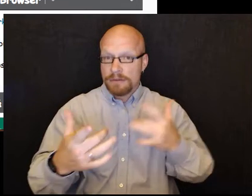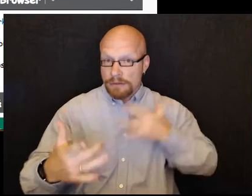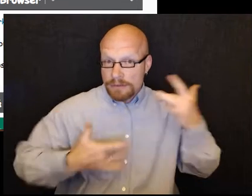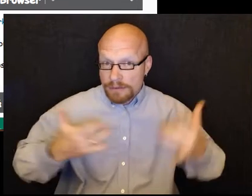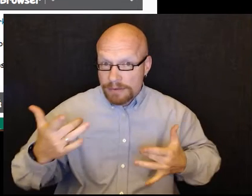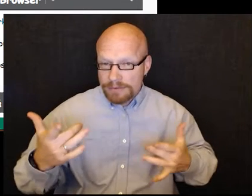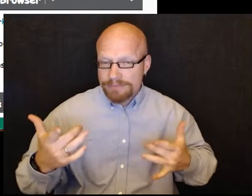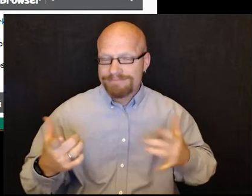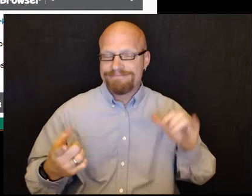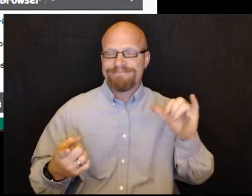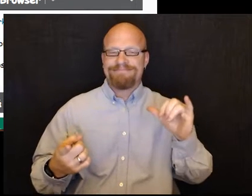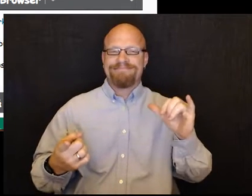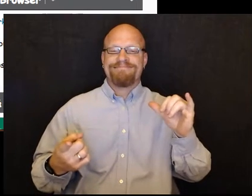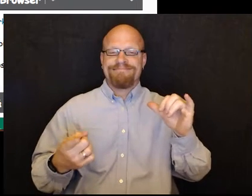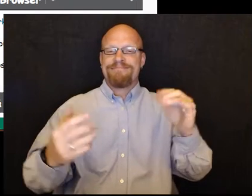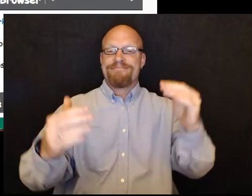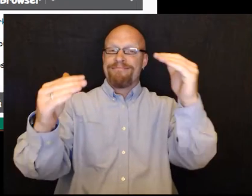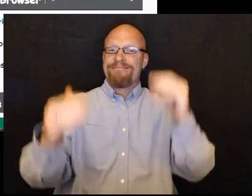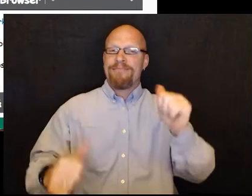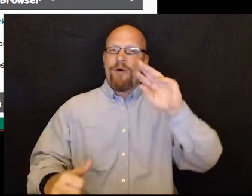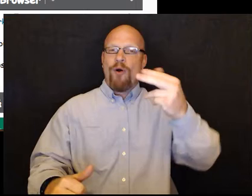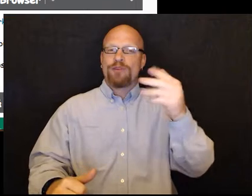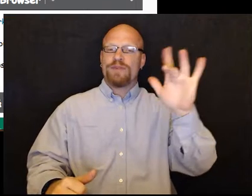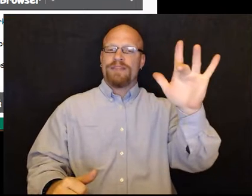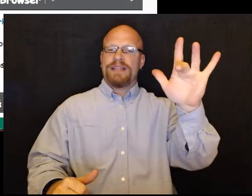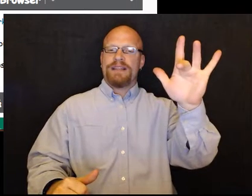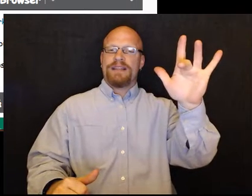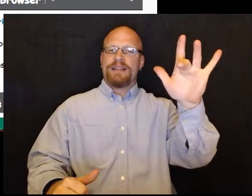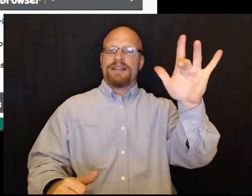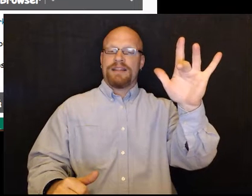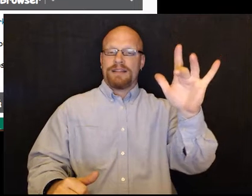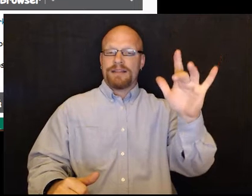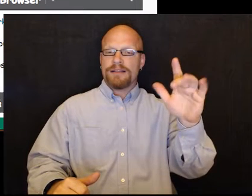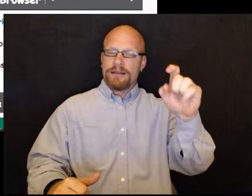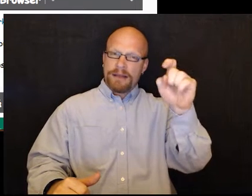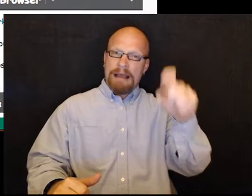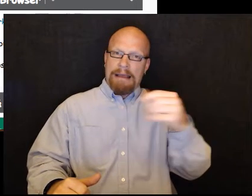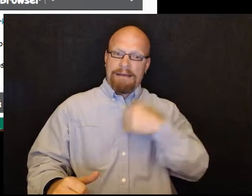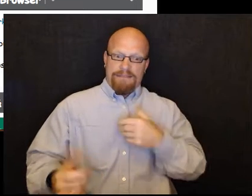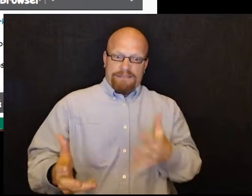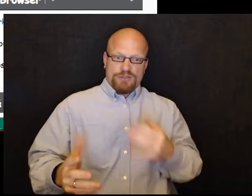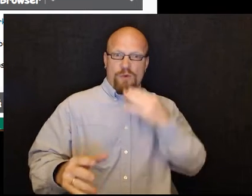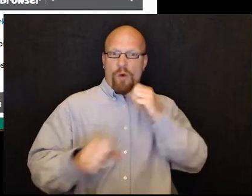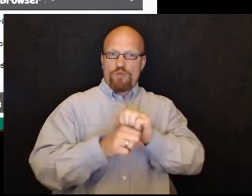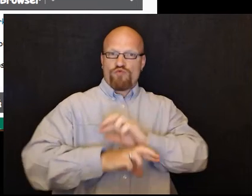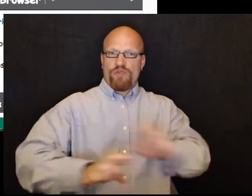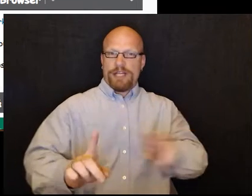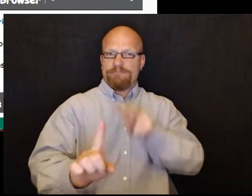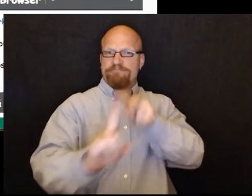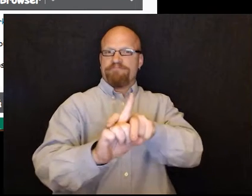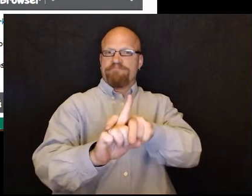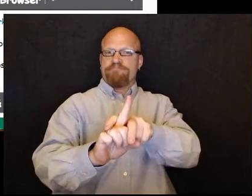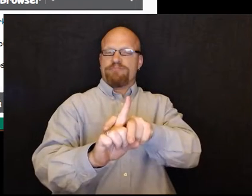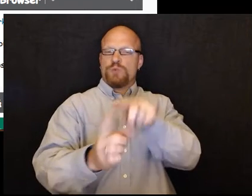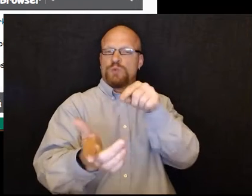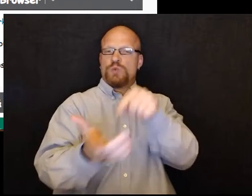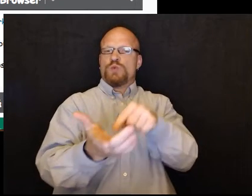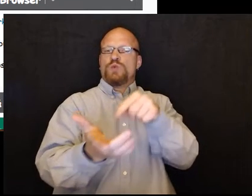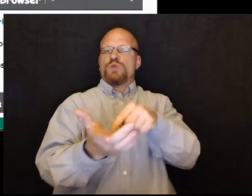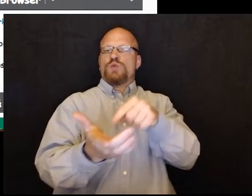August 22nd is the first day of class... I'm sure we're all excited about going back to school and then below that is August 25th I already have a